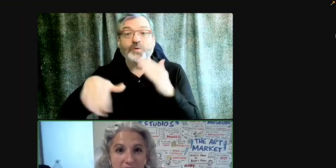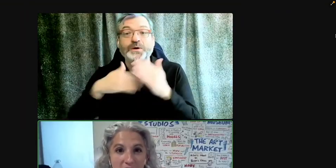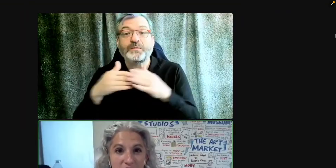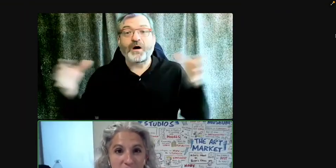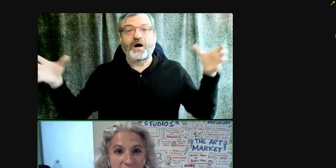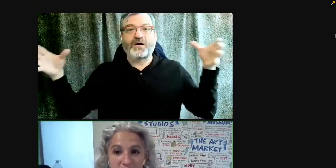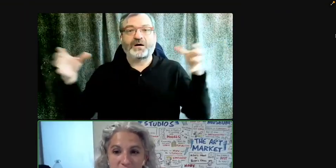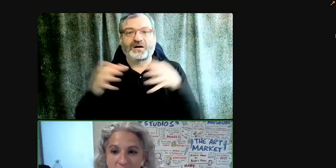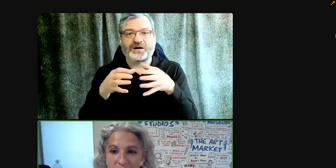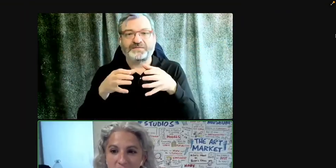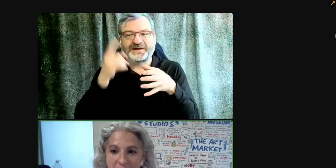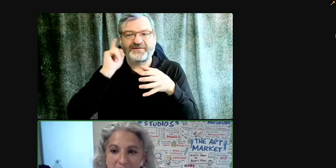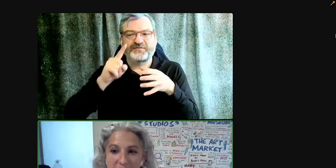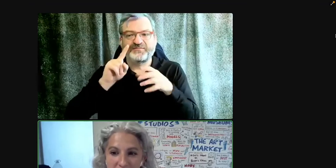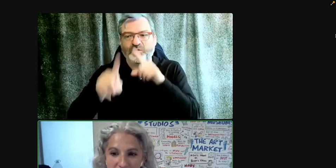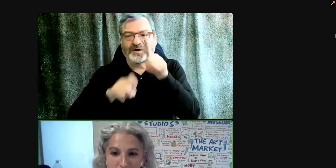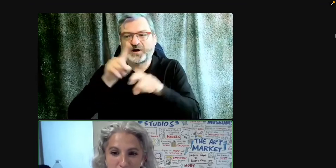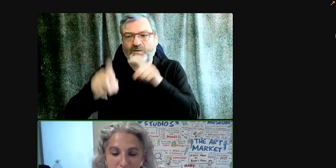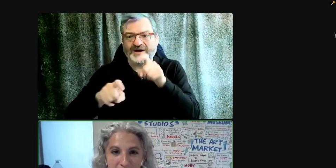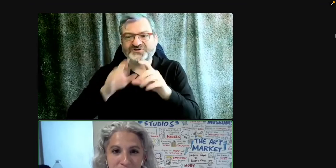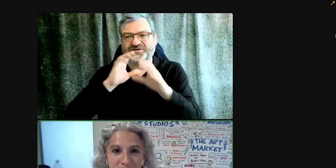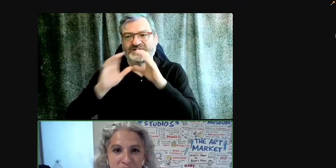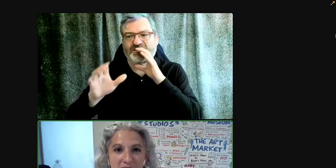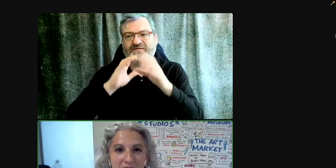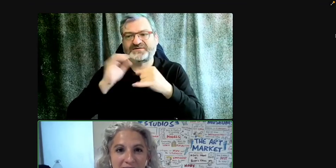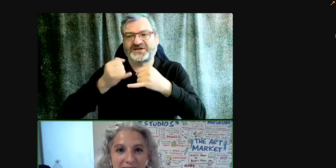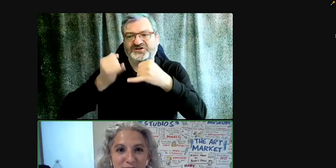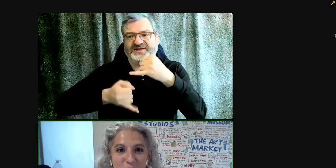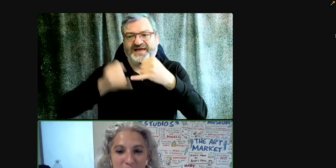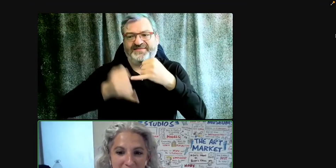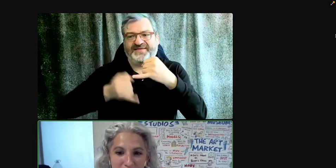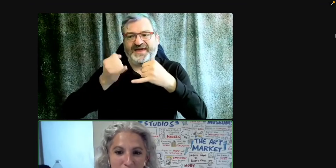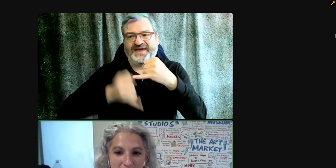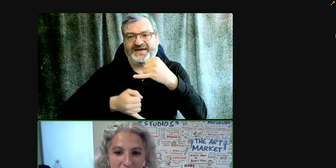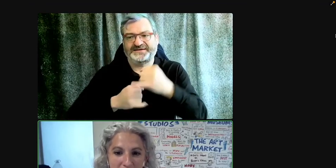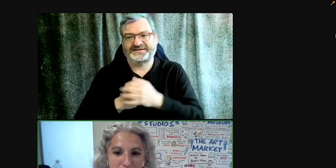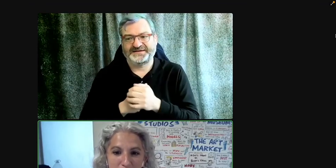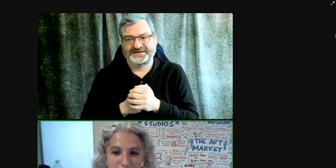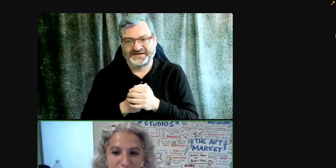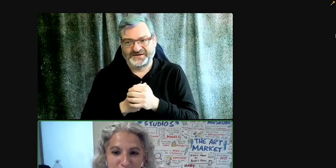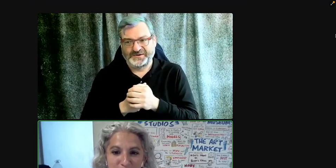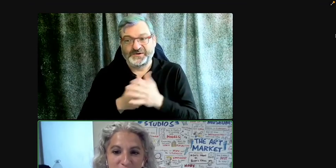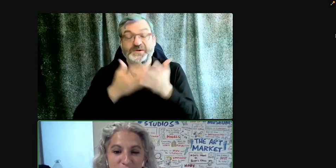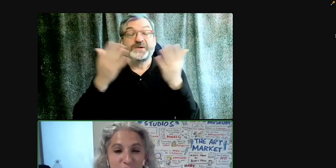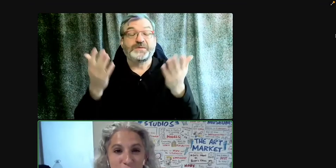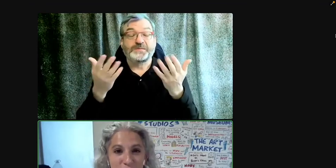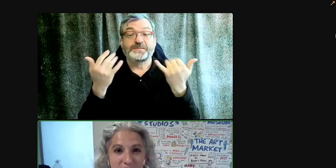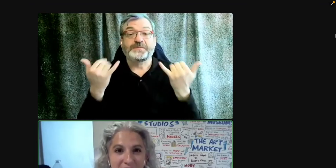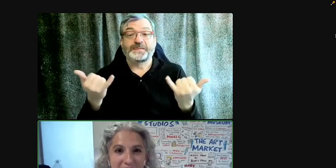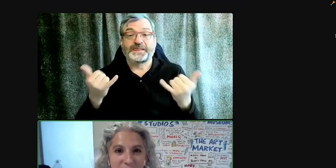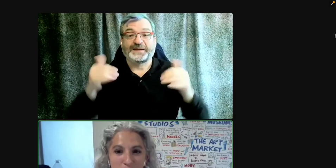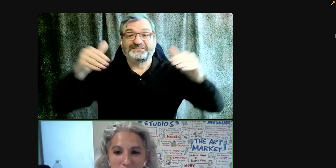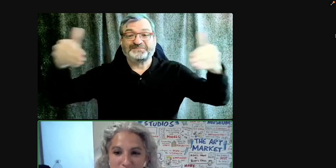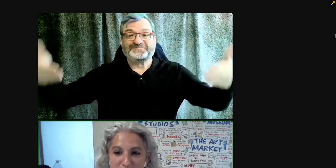and conversation at the end of the program. So now I am going to introduce and welcome